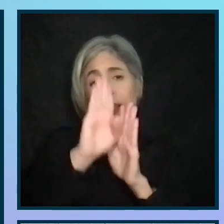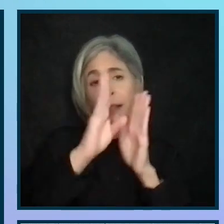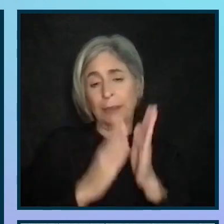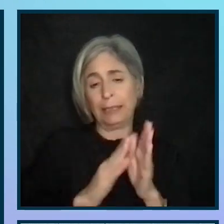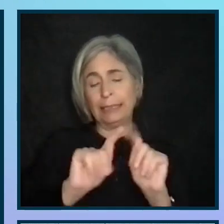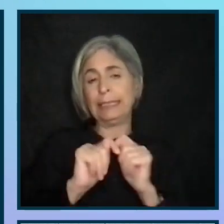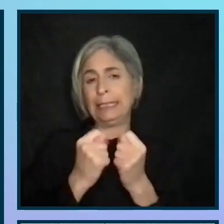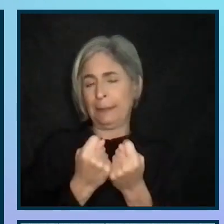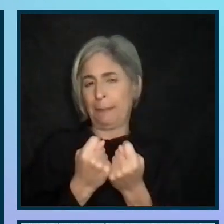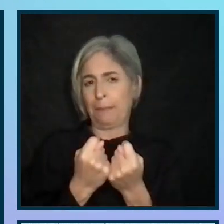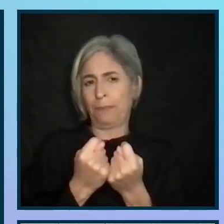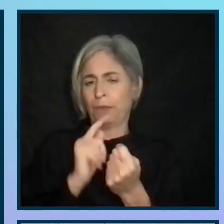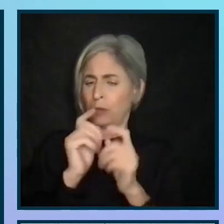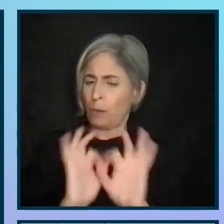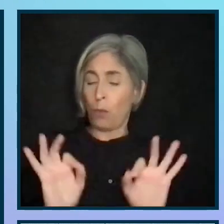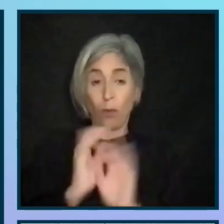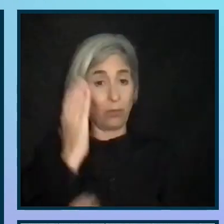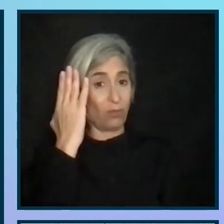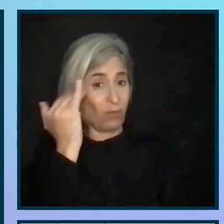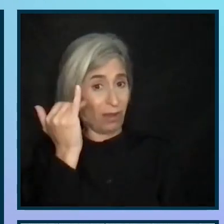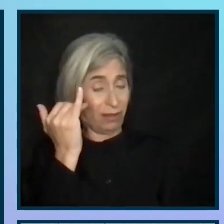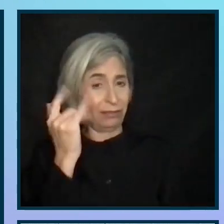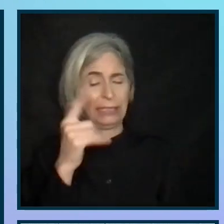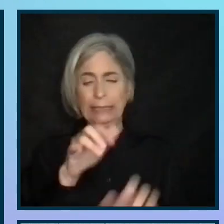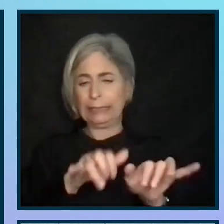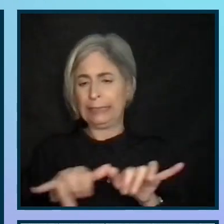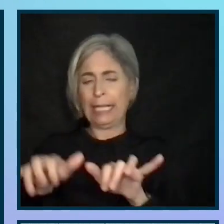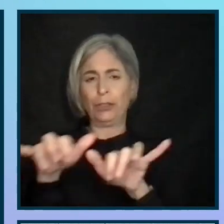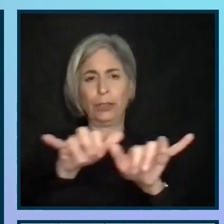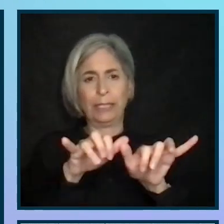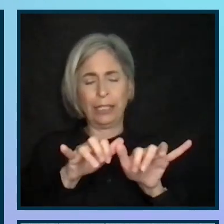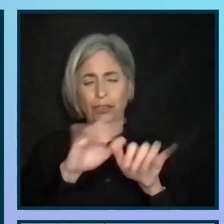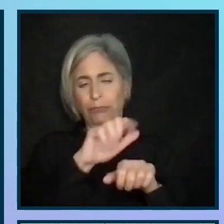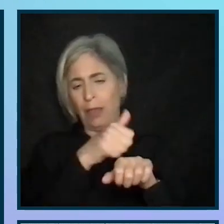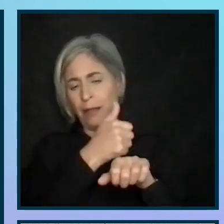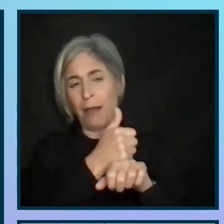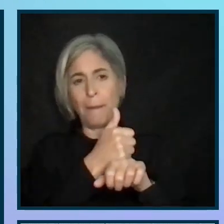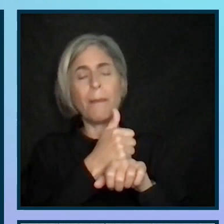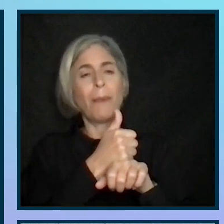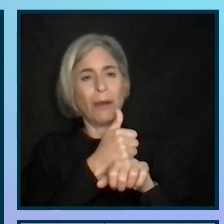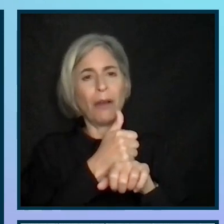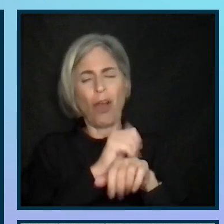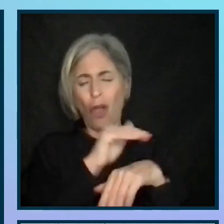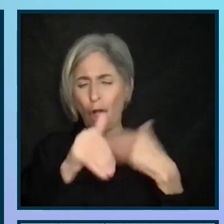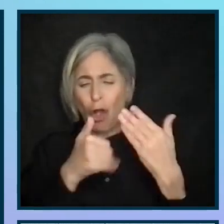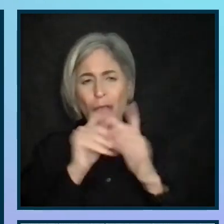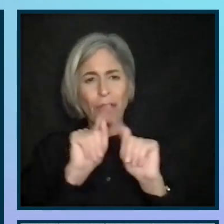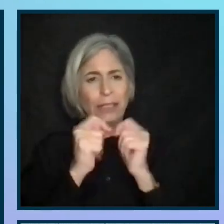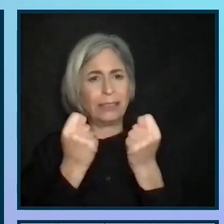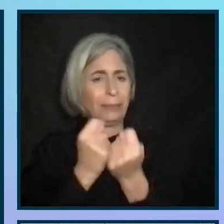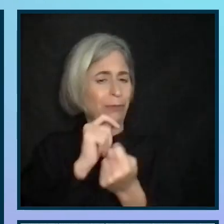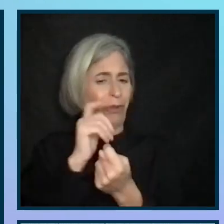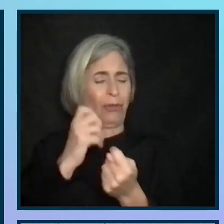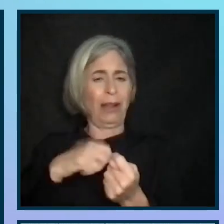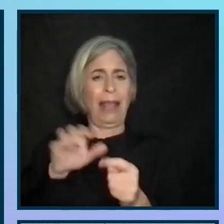This is important because then we have a standardization in place and all of the teams don't have to invent it on their own.